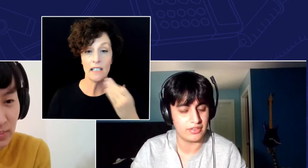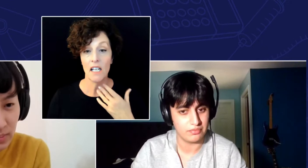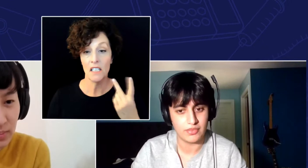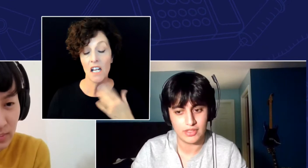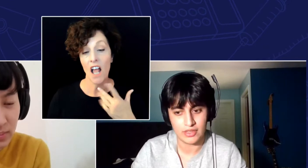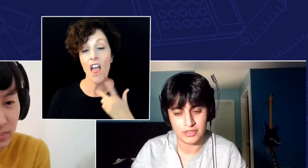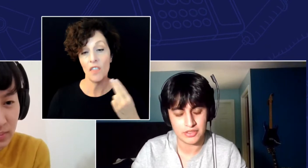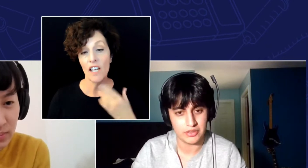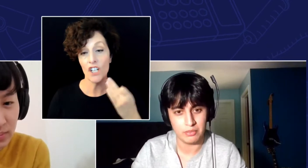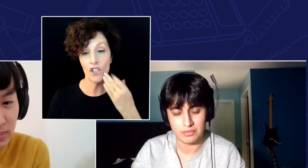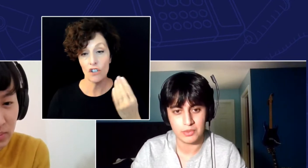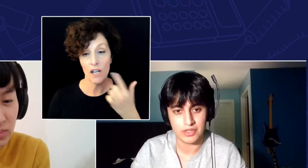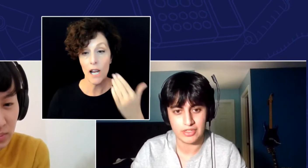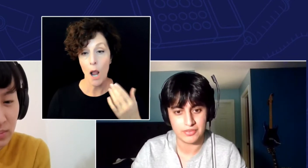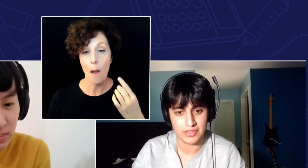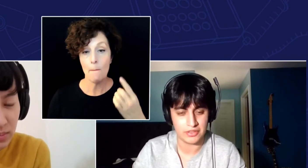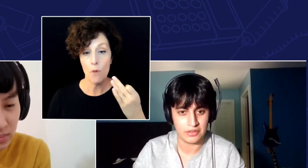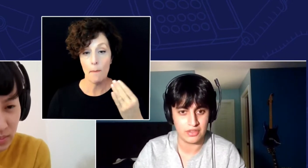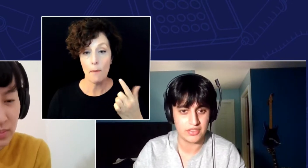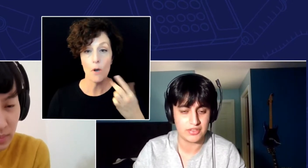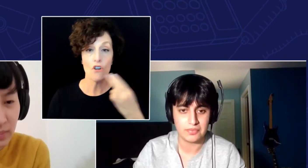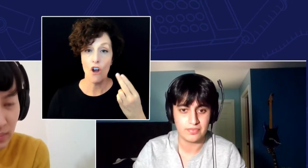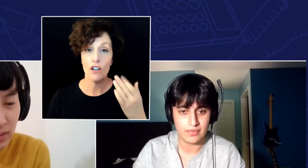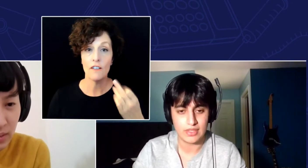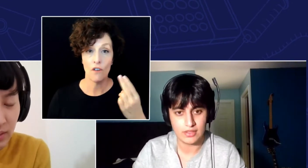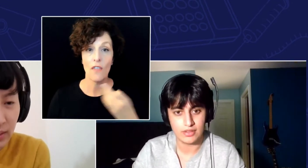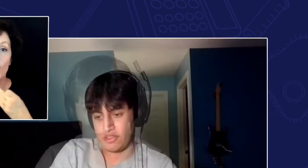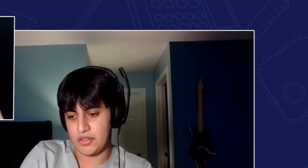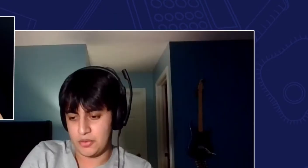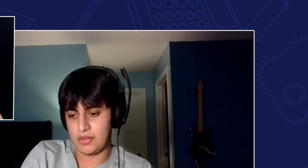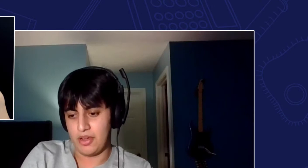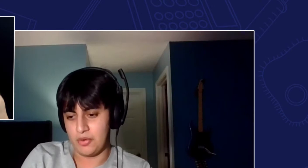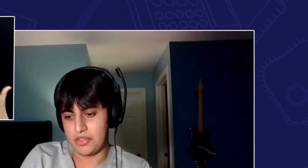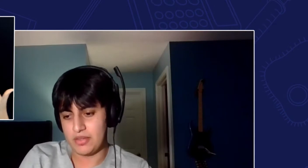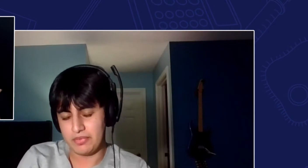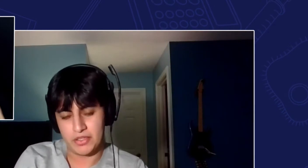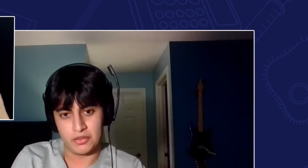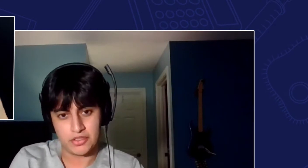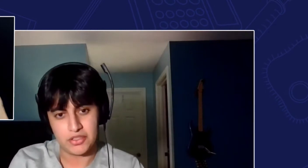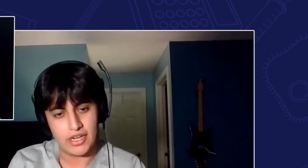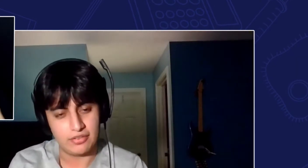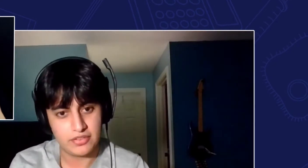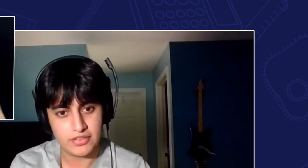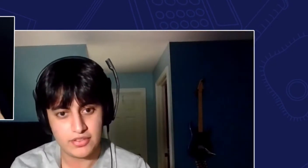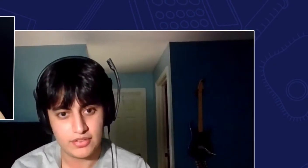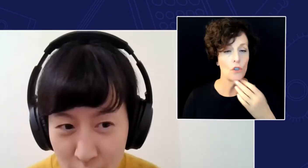because I think it’s certainly a probable cause for the hearing loss. [ZAIN:] So, what type of hearing loss do you have?